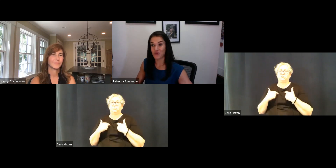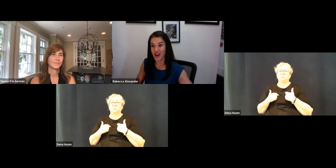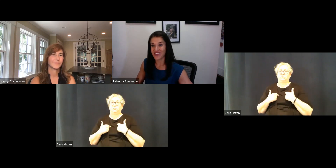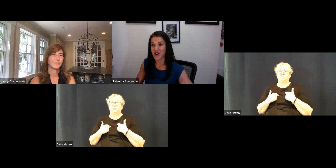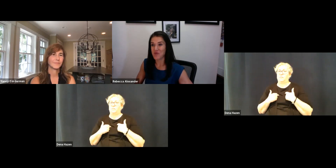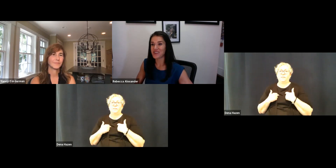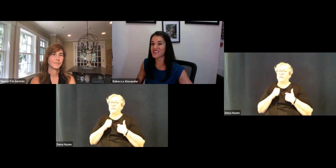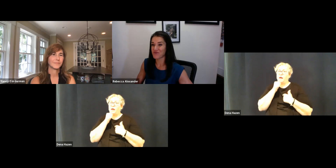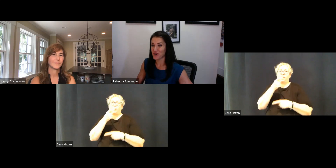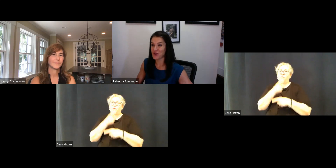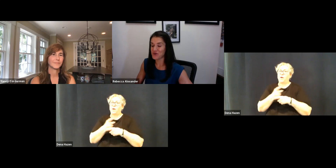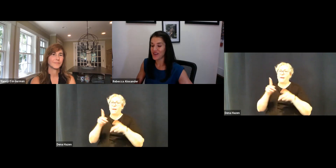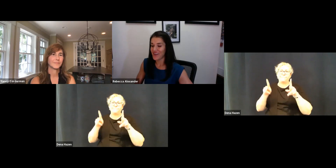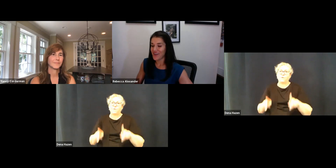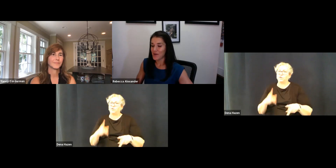the right therapist for you.